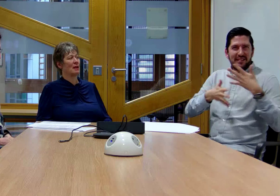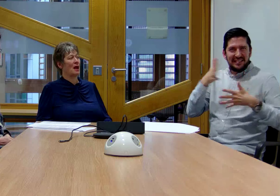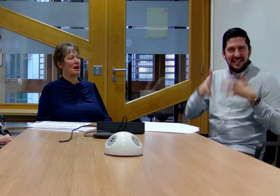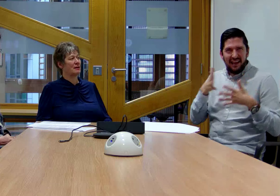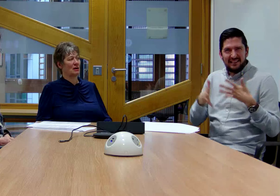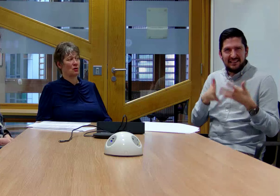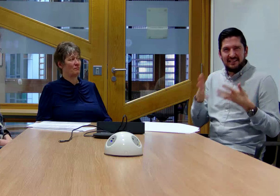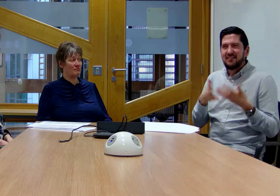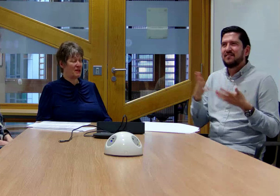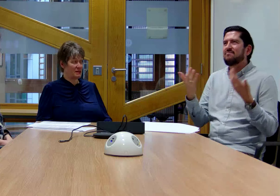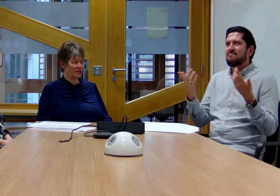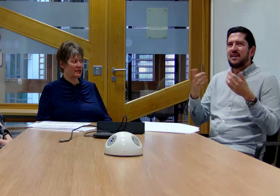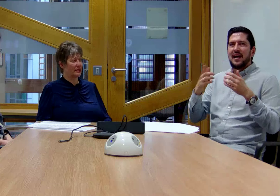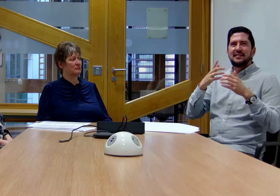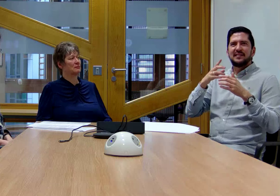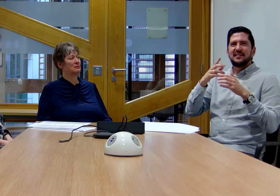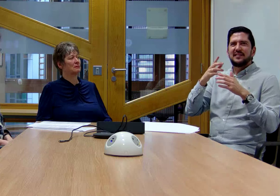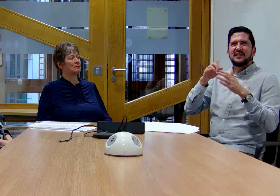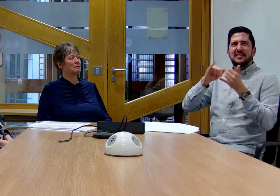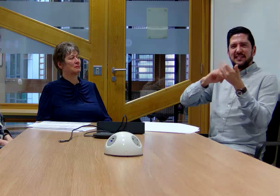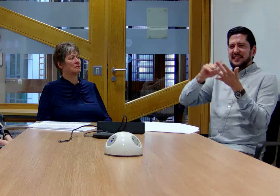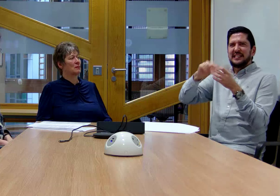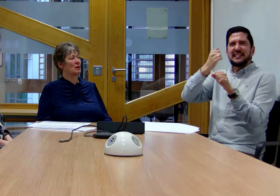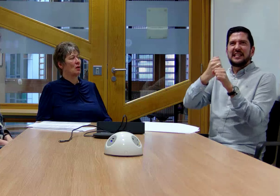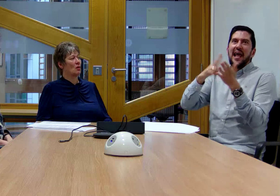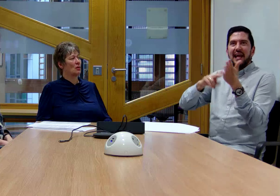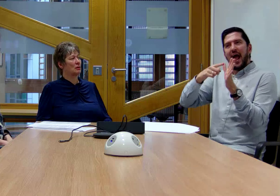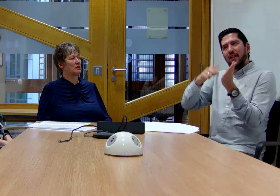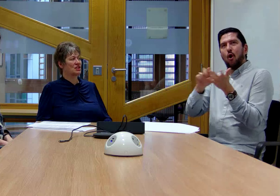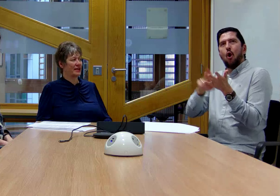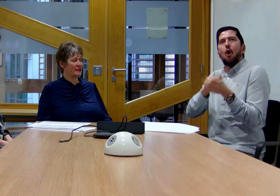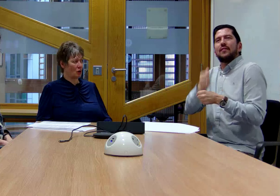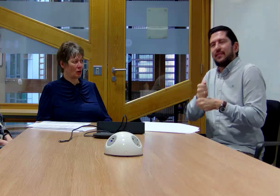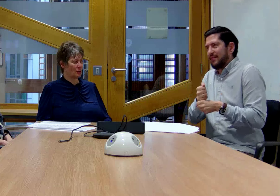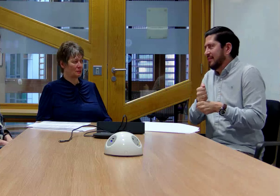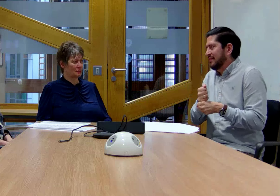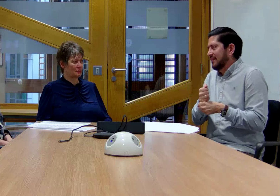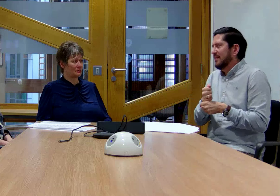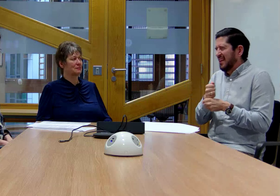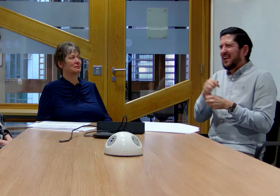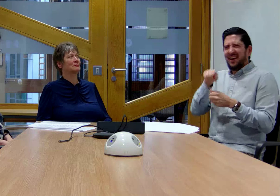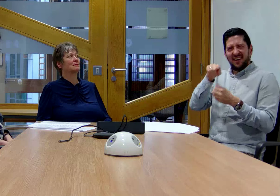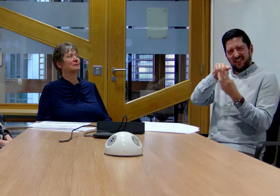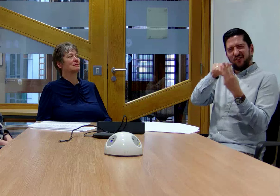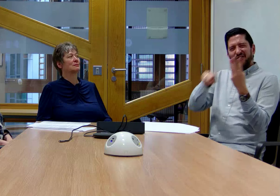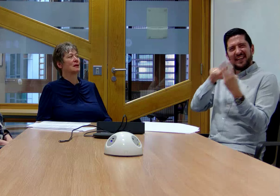tool. For example Makaton, Baby Sign and Signalong.